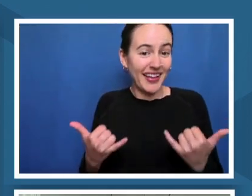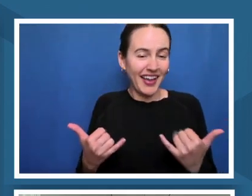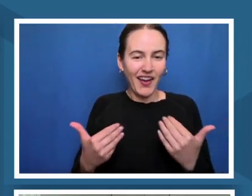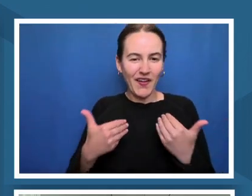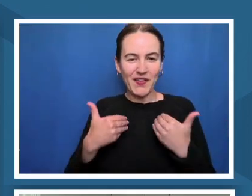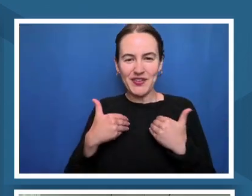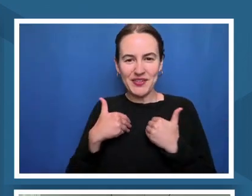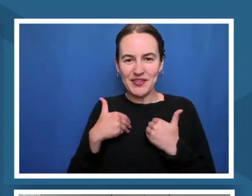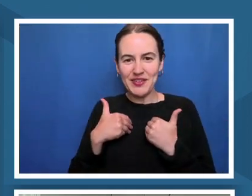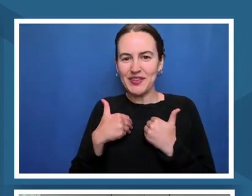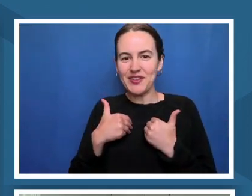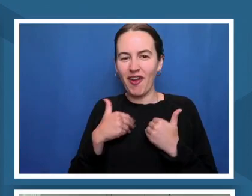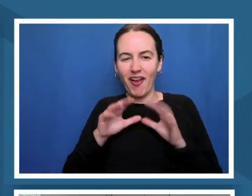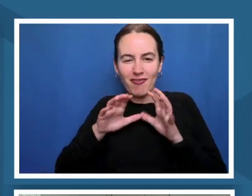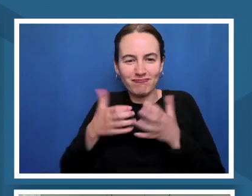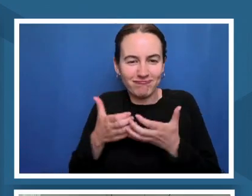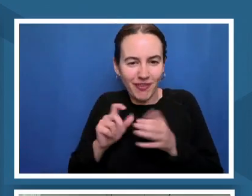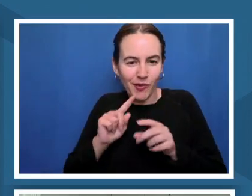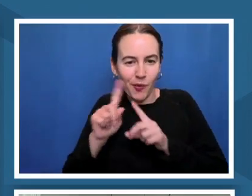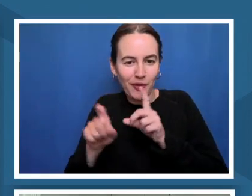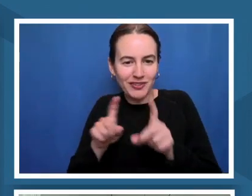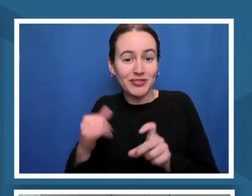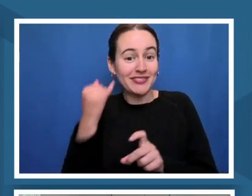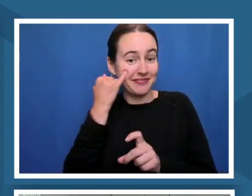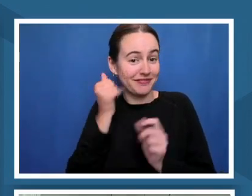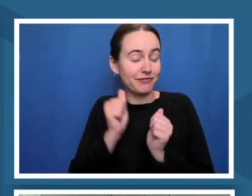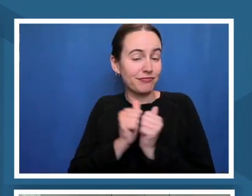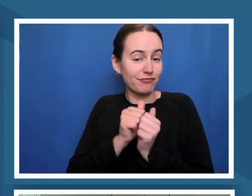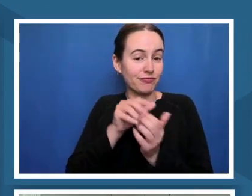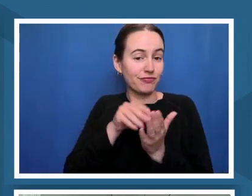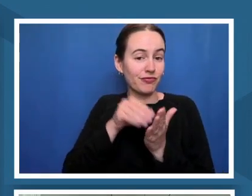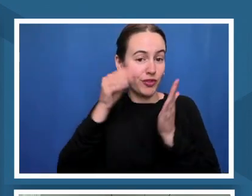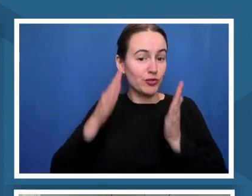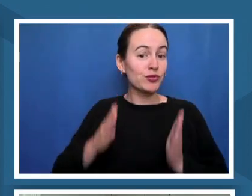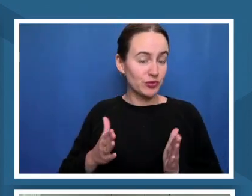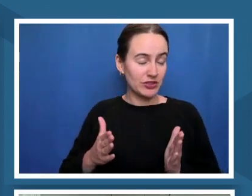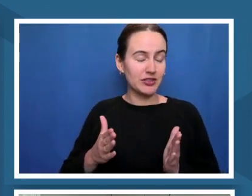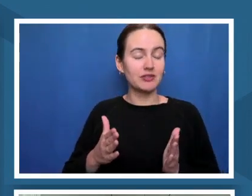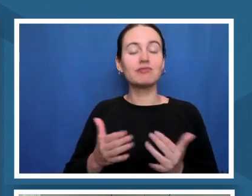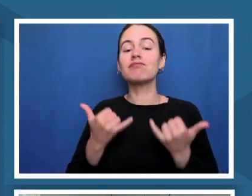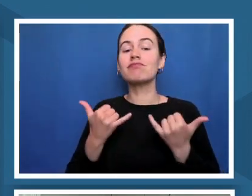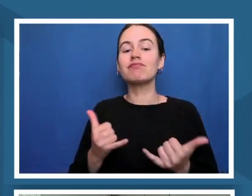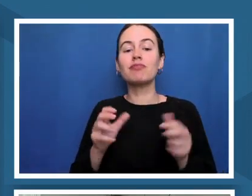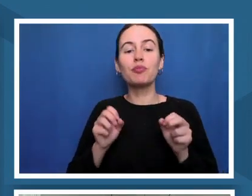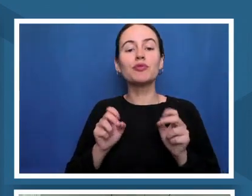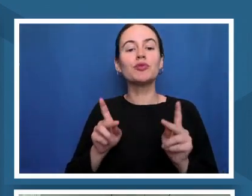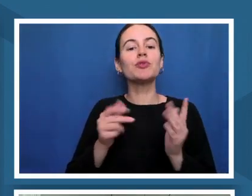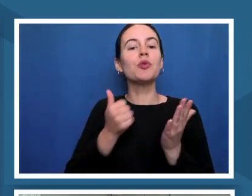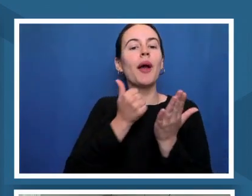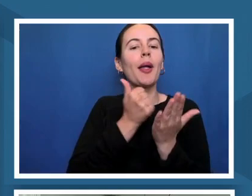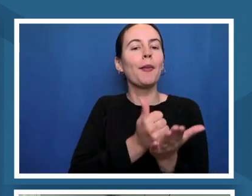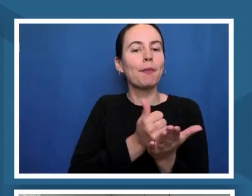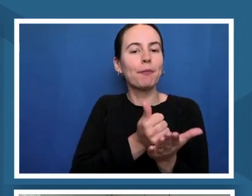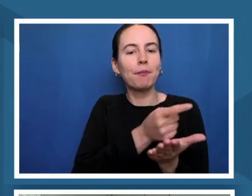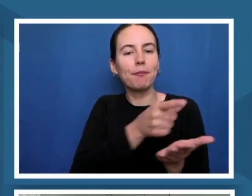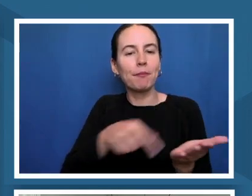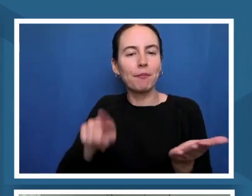and if you were doing this with your students you would have an opportunity